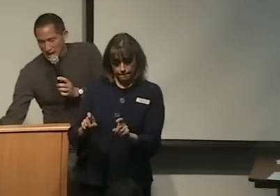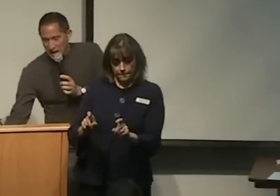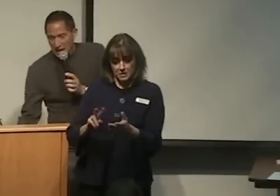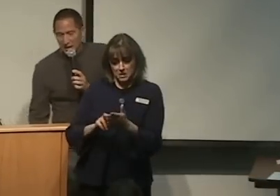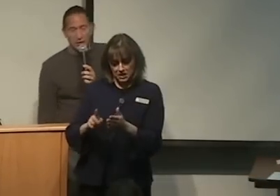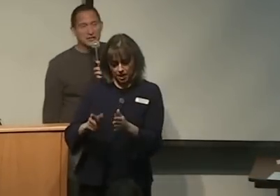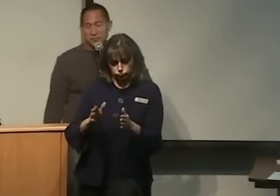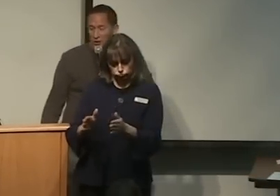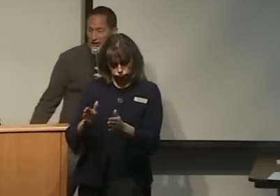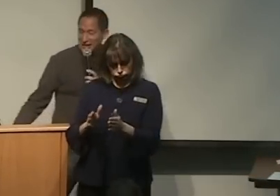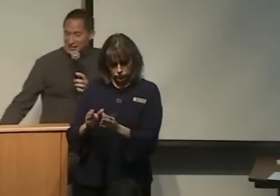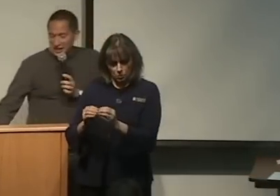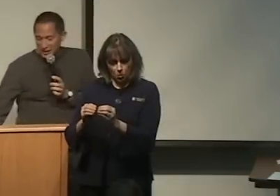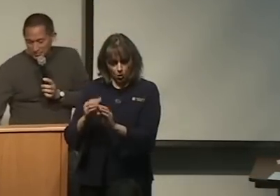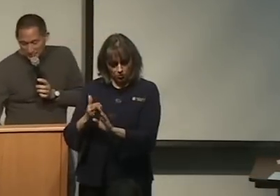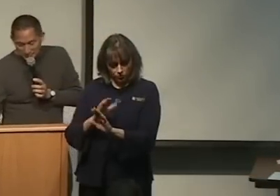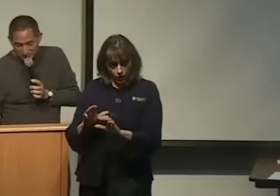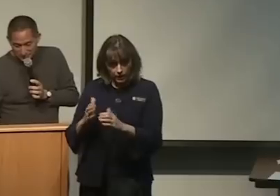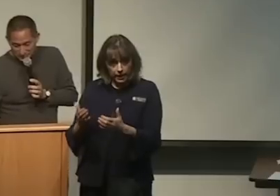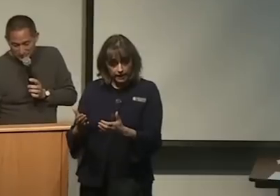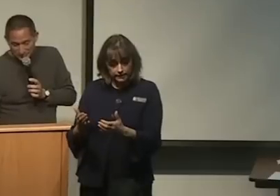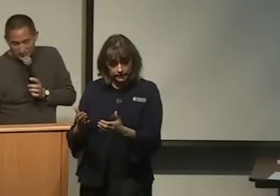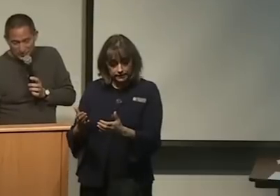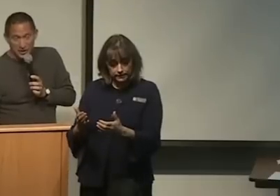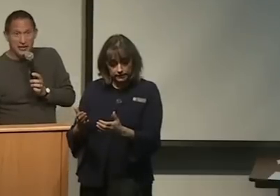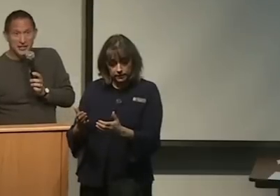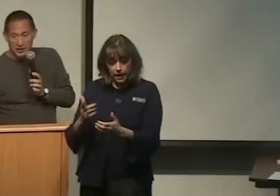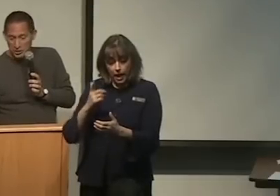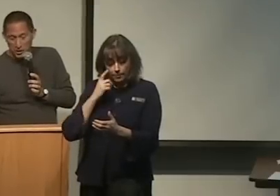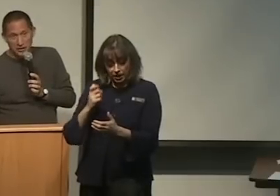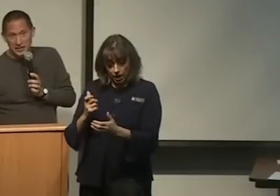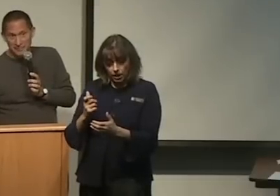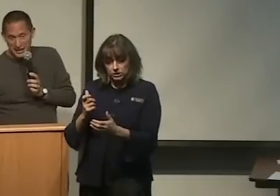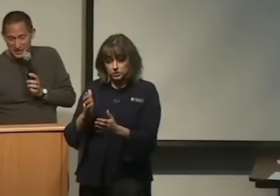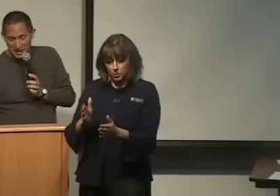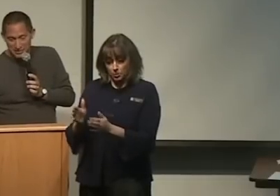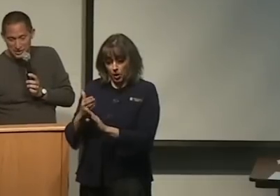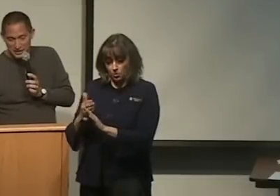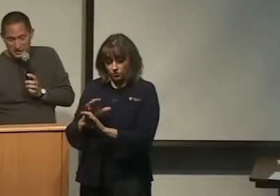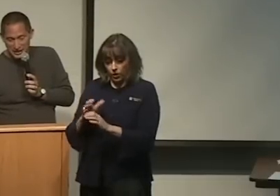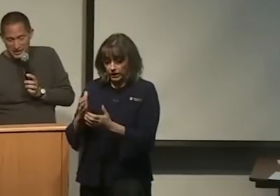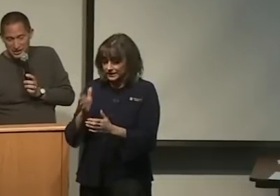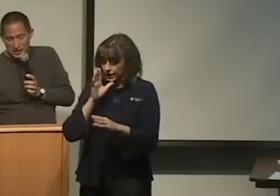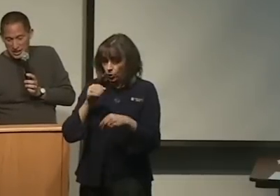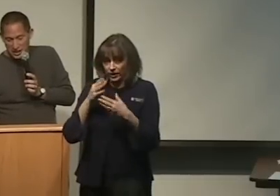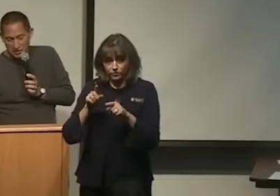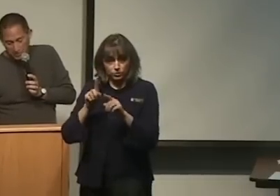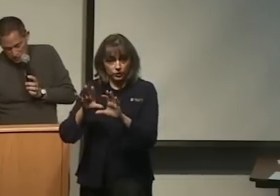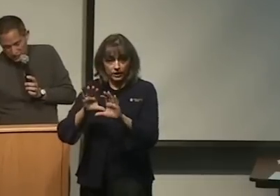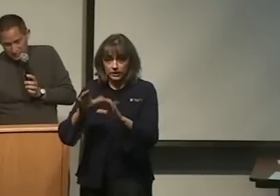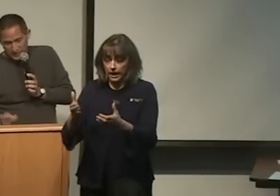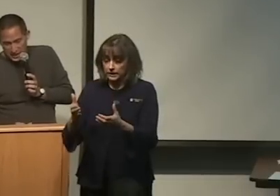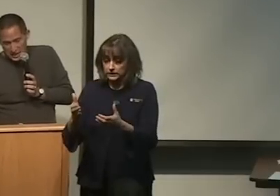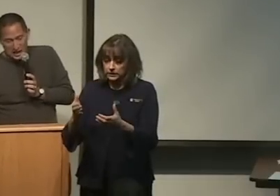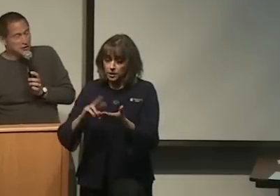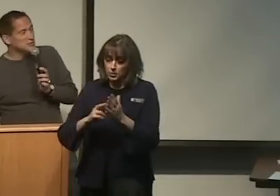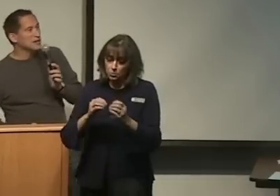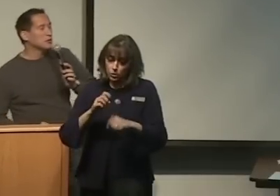I no longer give my exams in class, most of them. I use my course management system